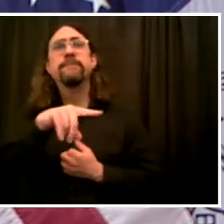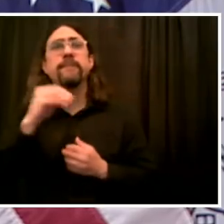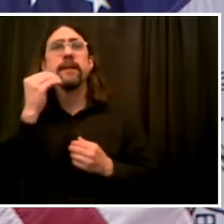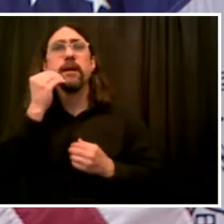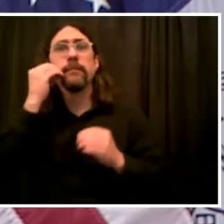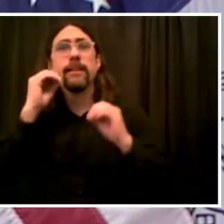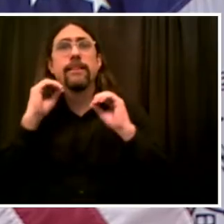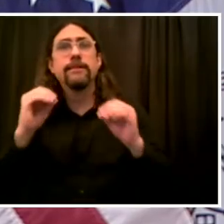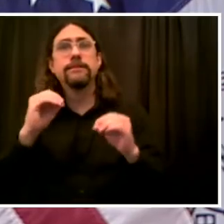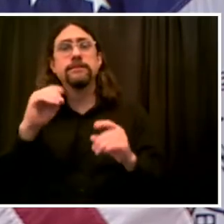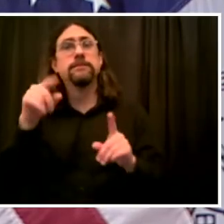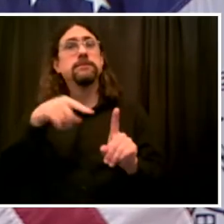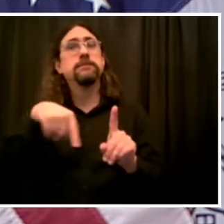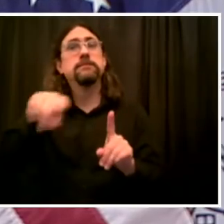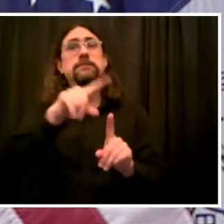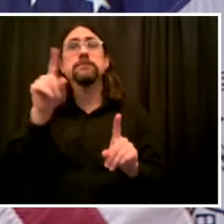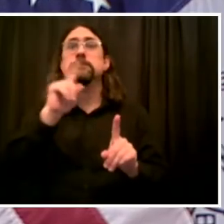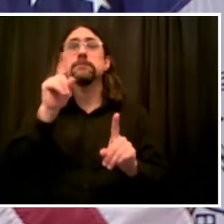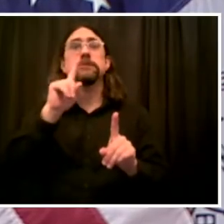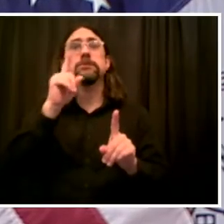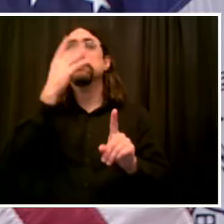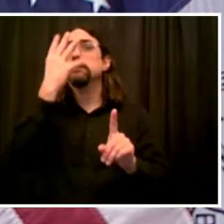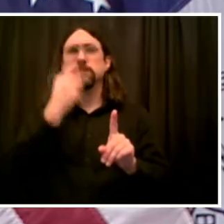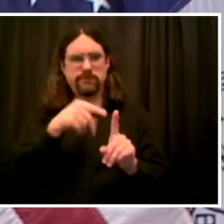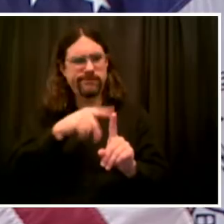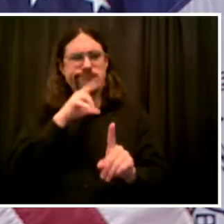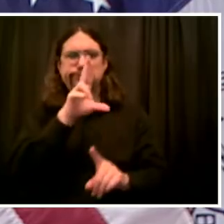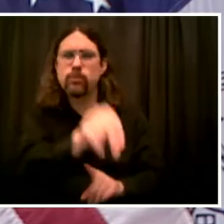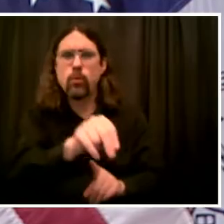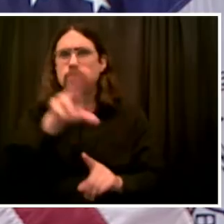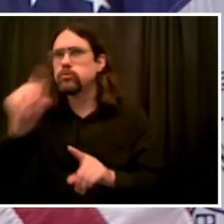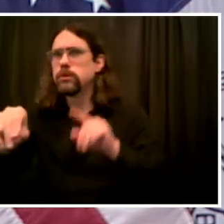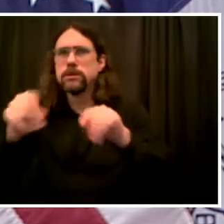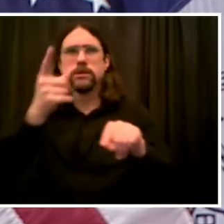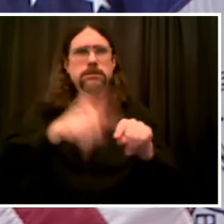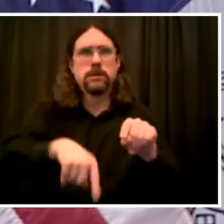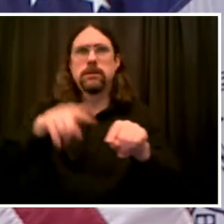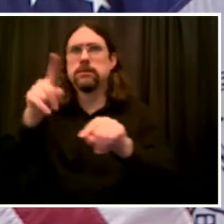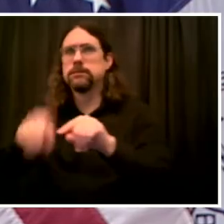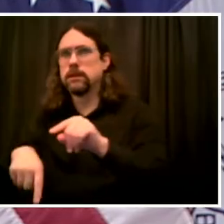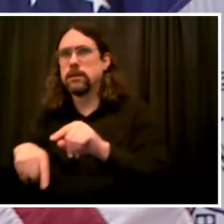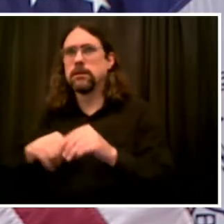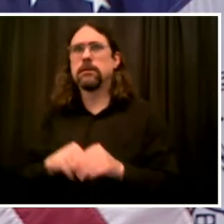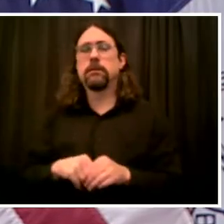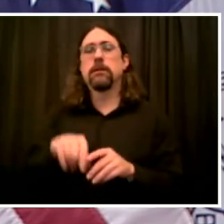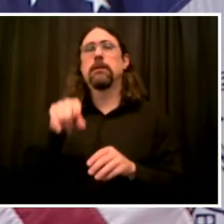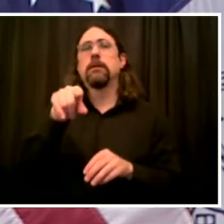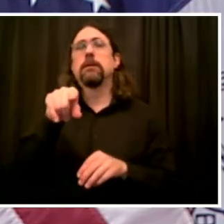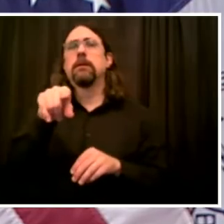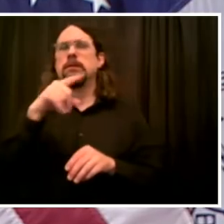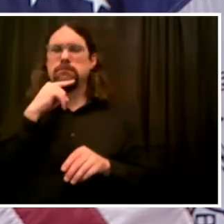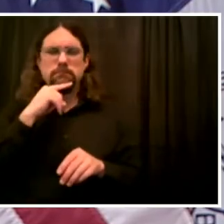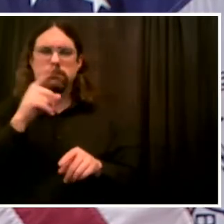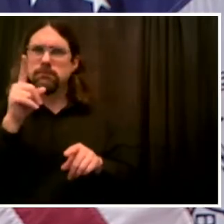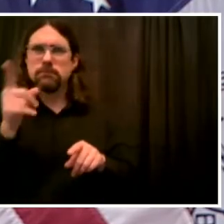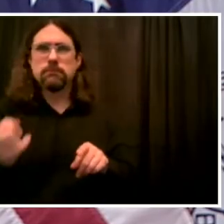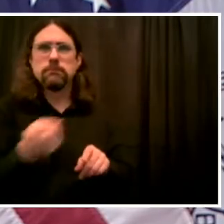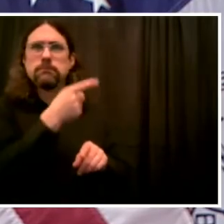SAID THAT THEY WOULD NO LONGER BE TAKEN TO THE 30th STREET INTAK ESLTHEER, BUT SHE DID SEE